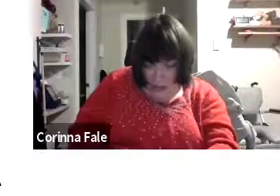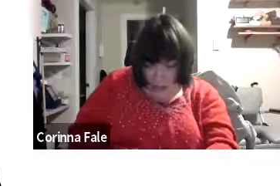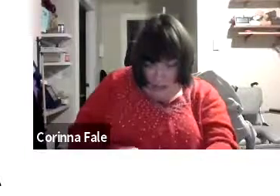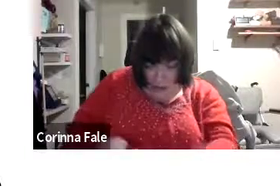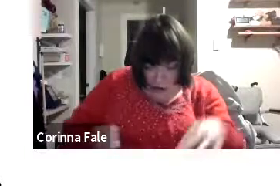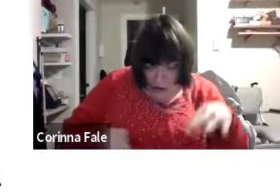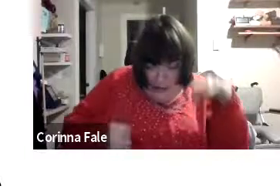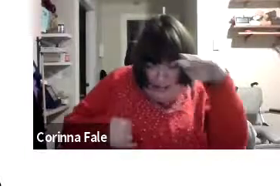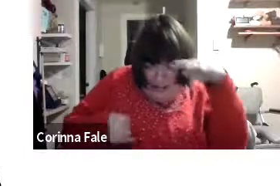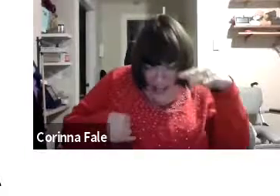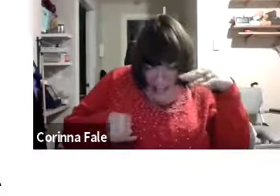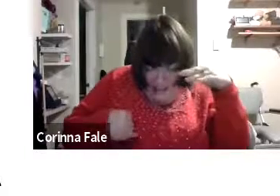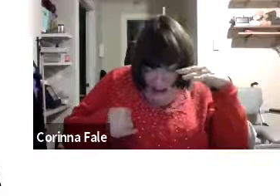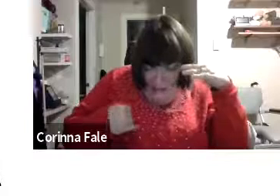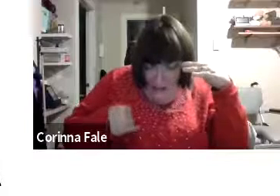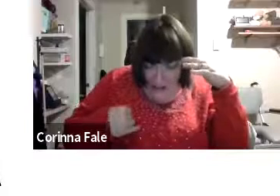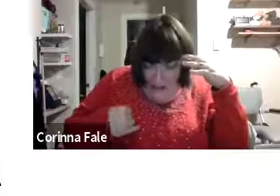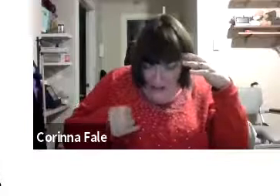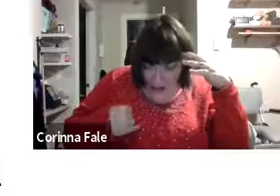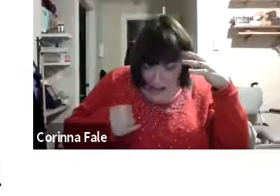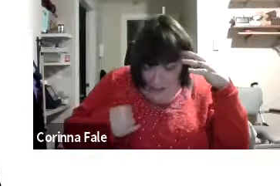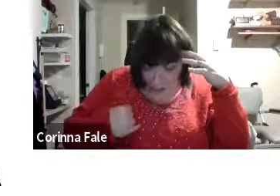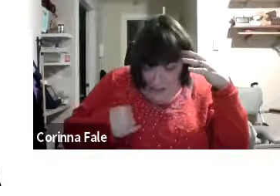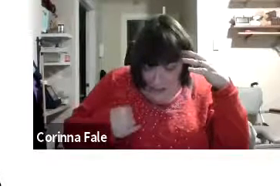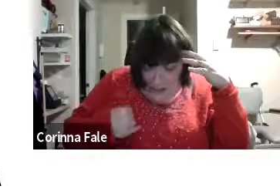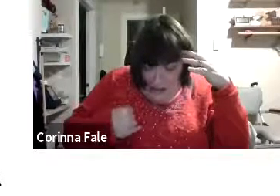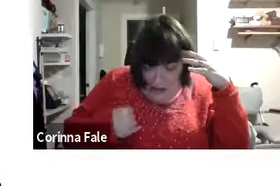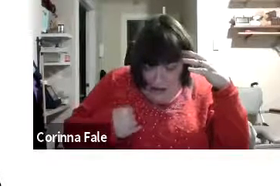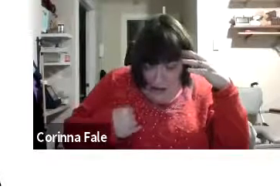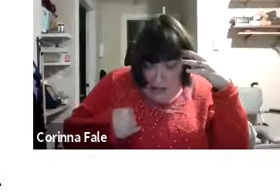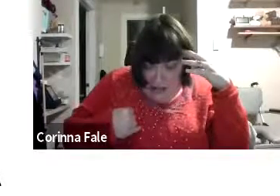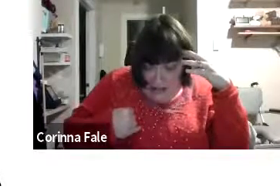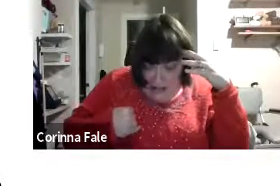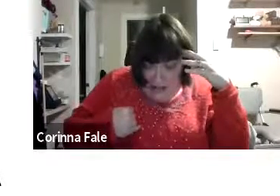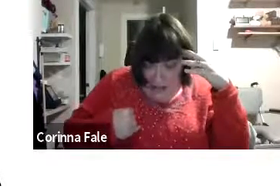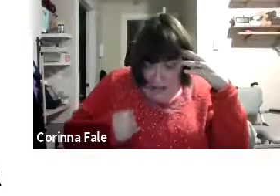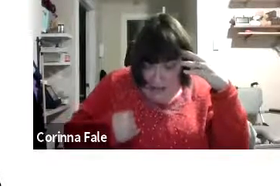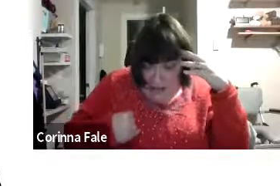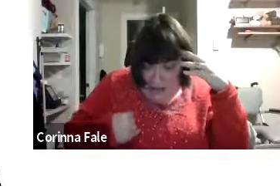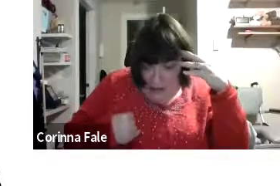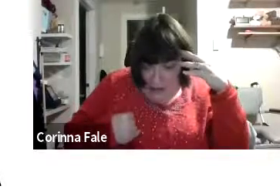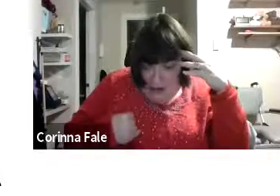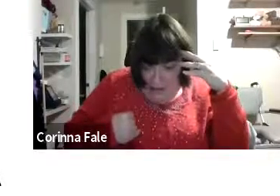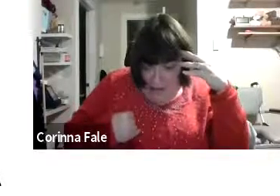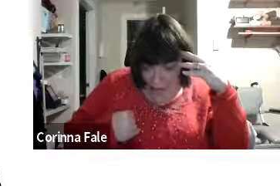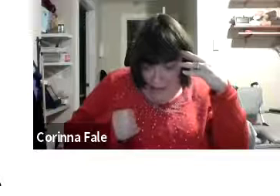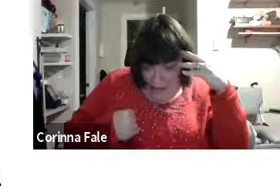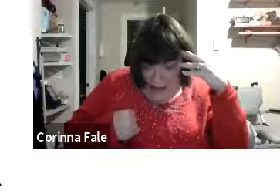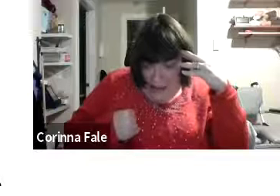Corinna Fale: Some solutions to that snare and I just mentioned are like. Corinna Fale: I mean.